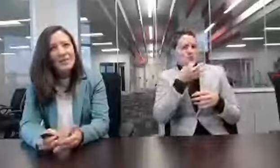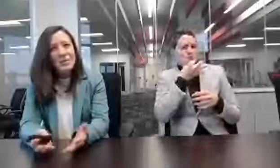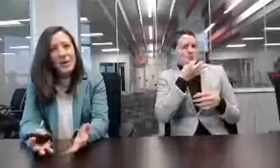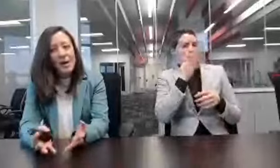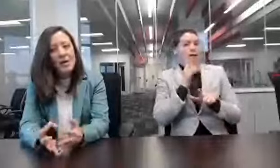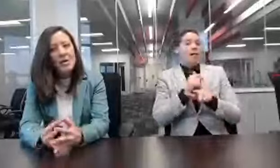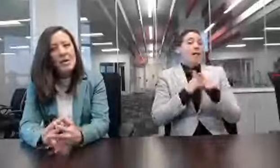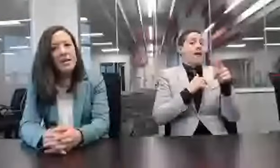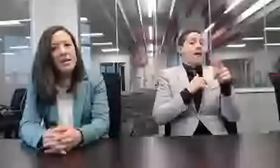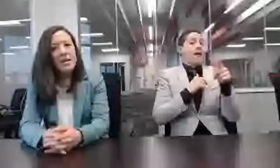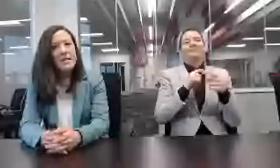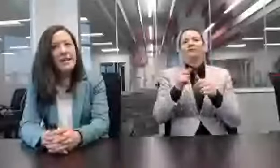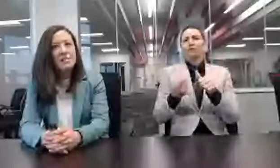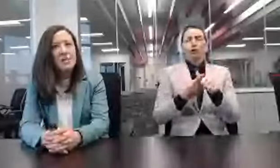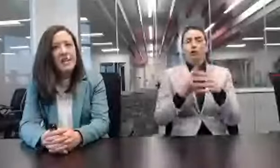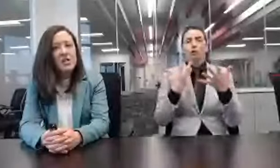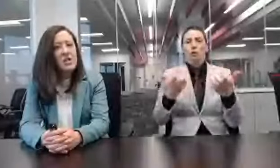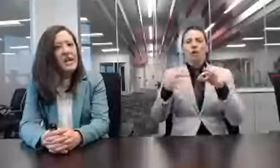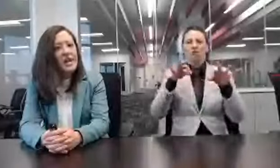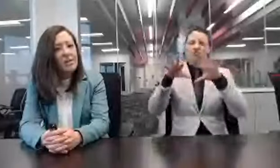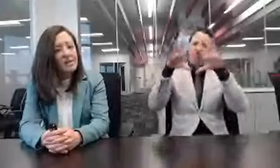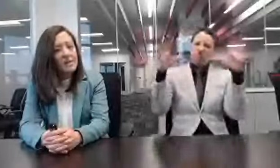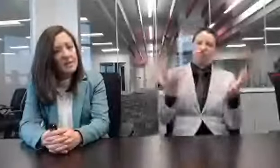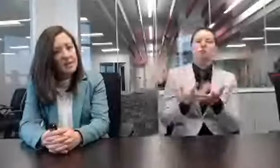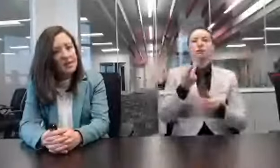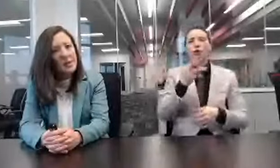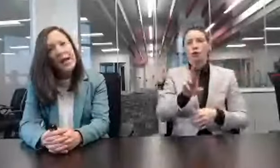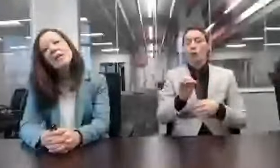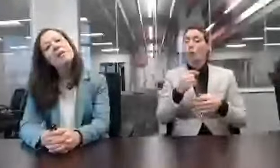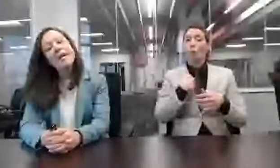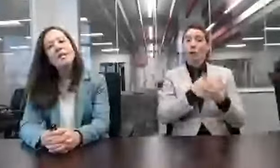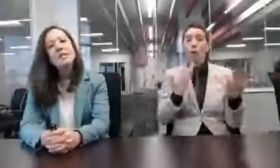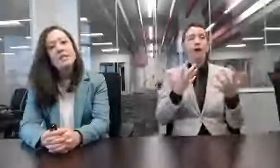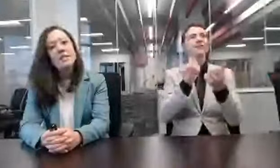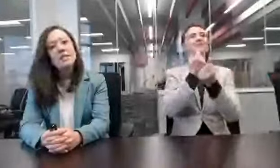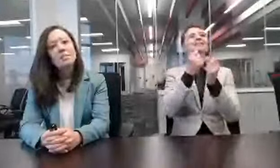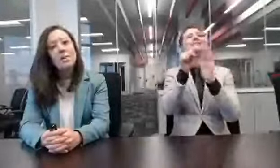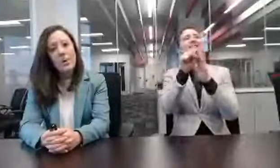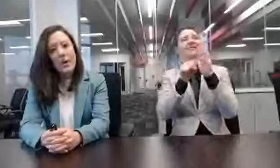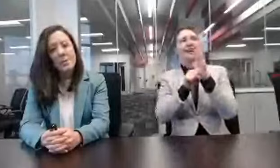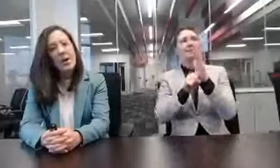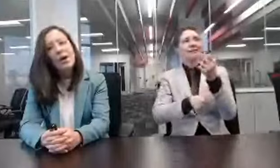So we are the state Protection and Advocacy System and Client Assistance Program.